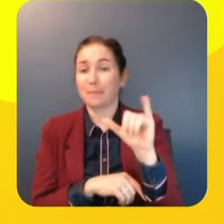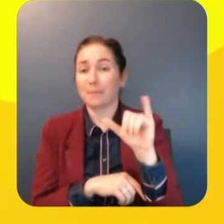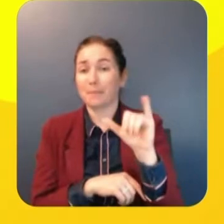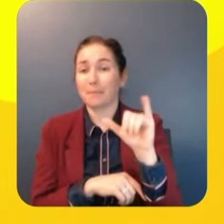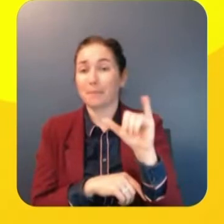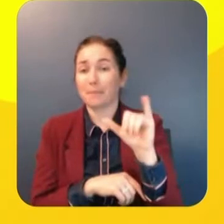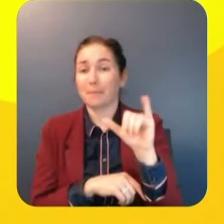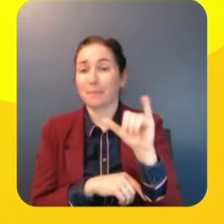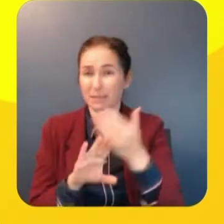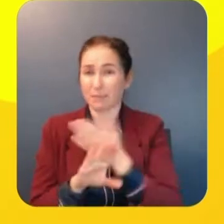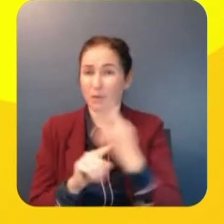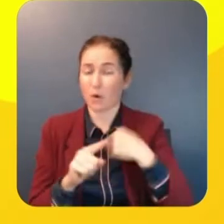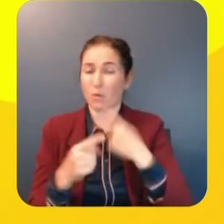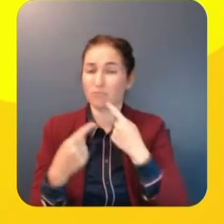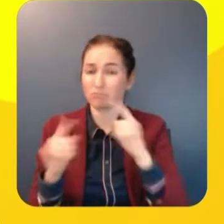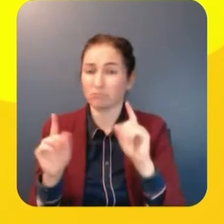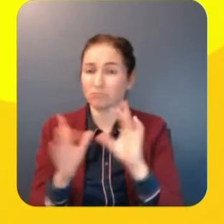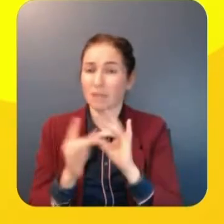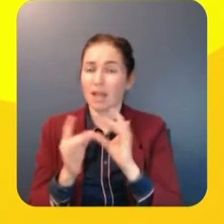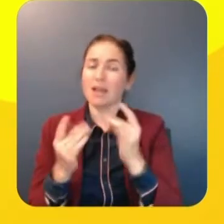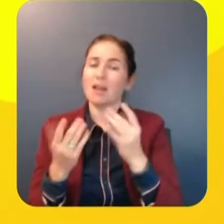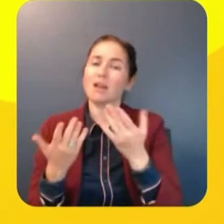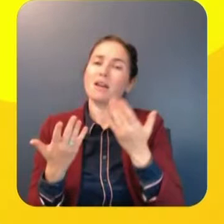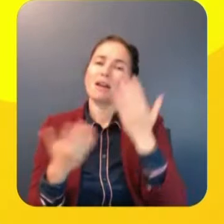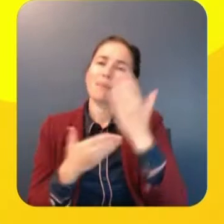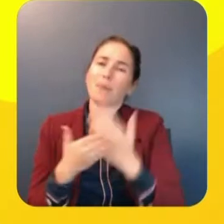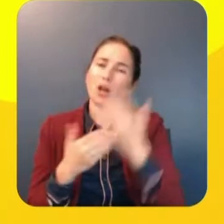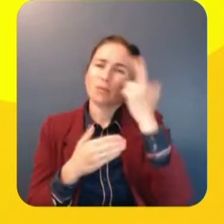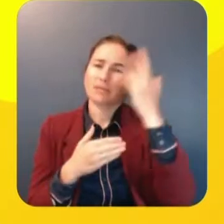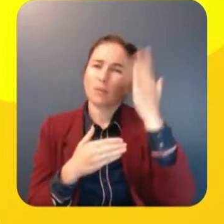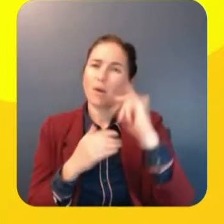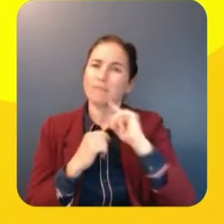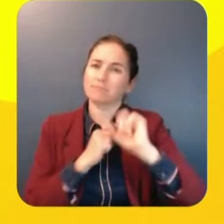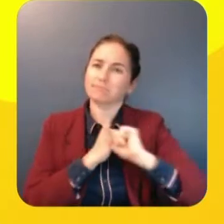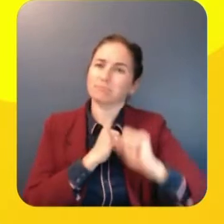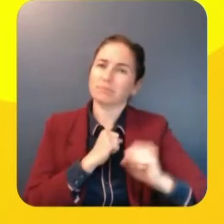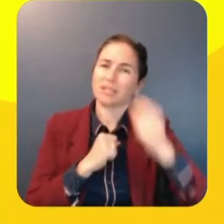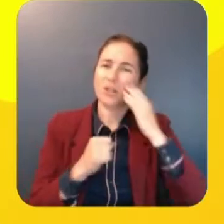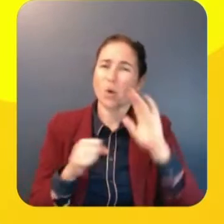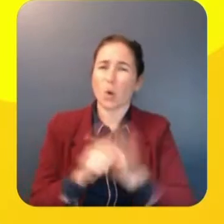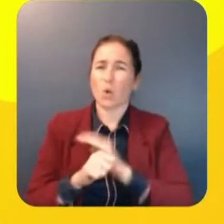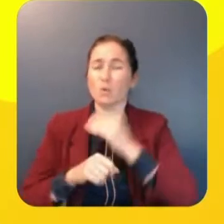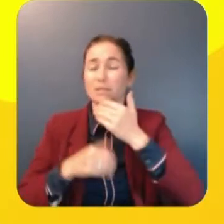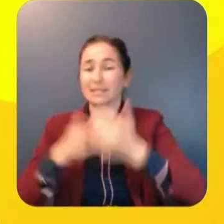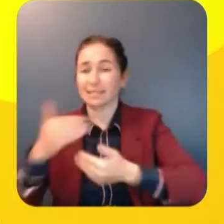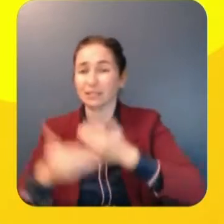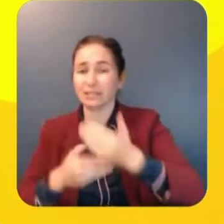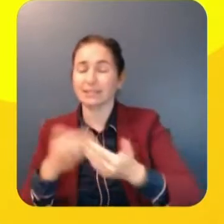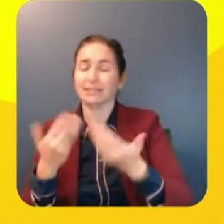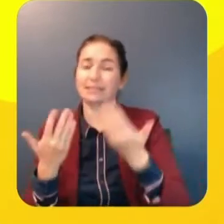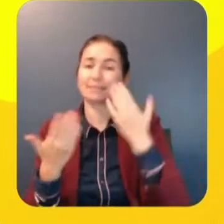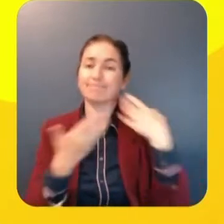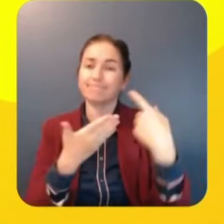And part of the reason why we took so long to do that is because there was a whole series of discussions within the organization.